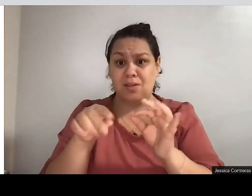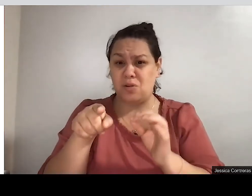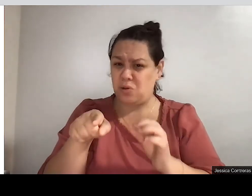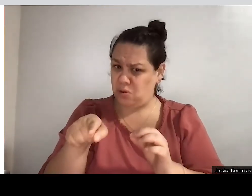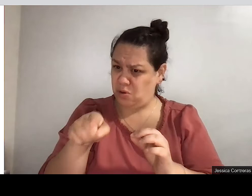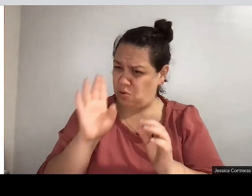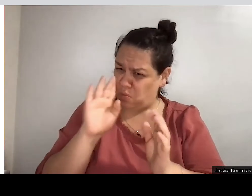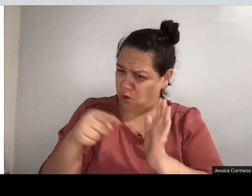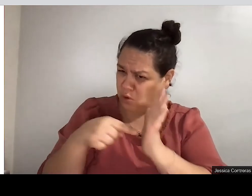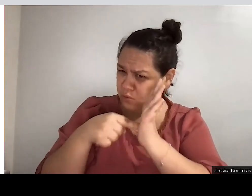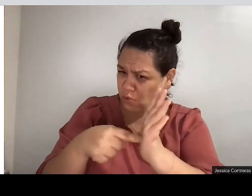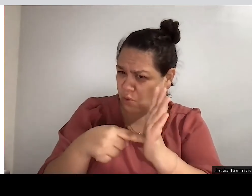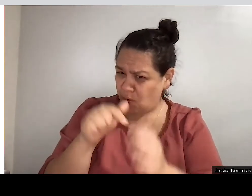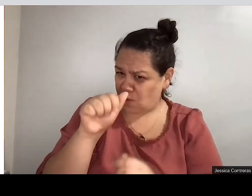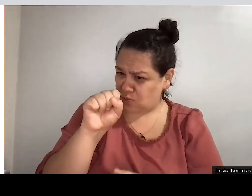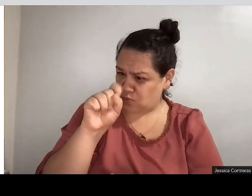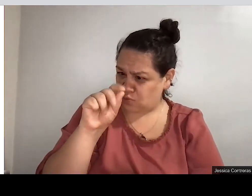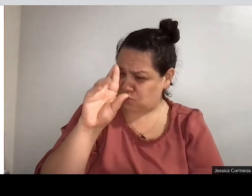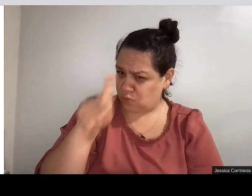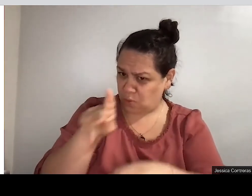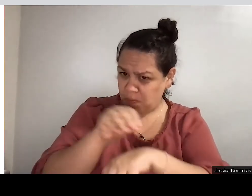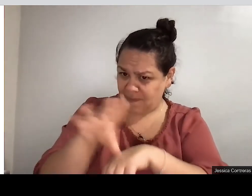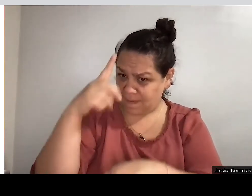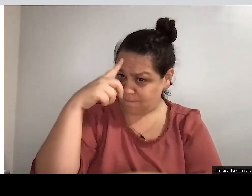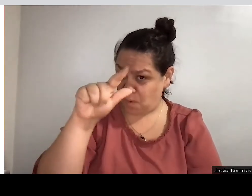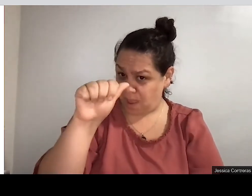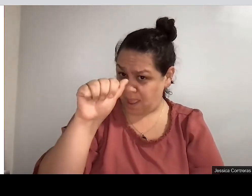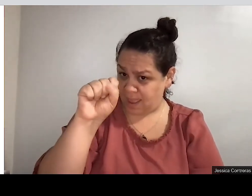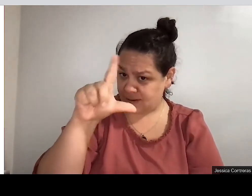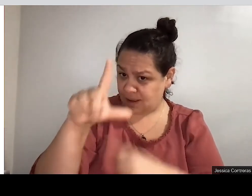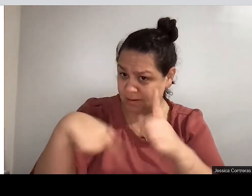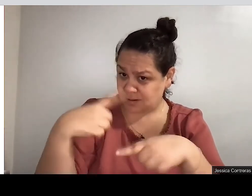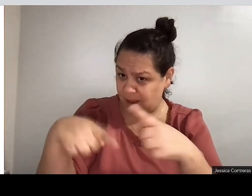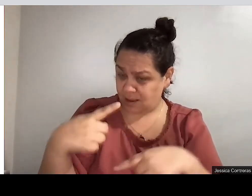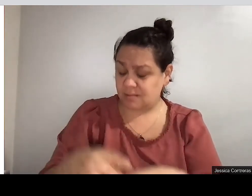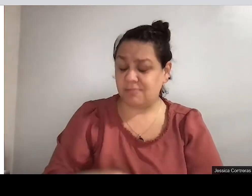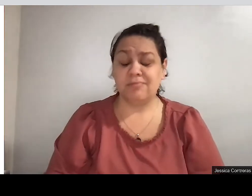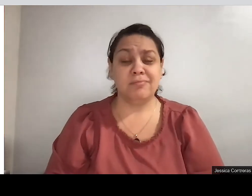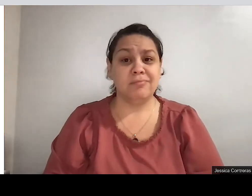Will deaf bilingual ASL-English signers show Stroop effects for ASL signs?